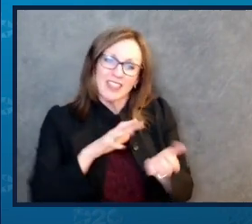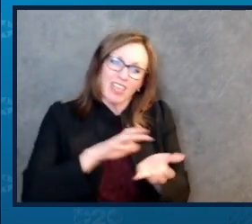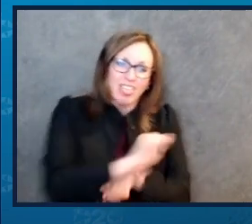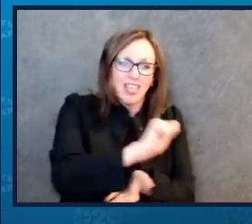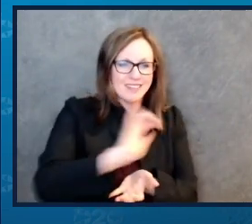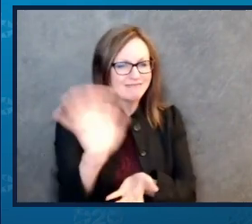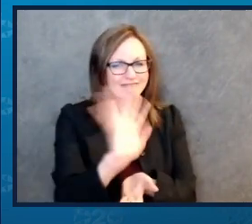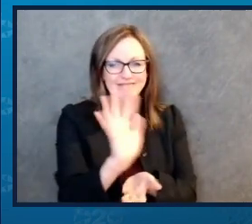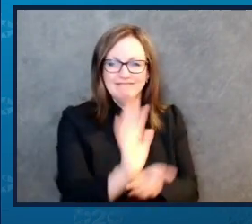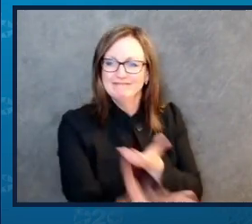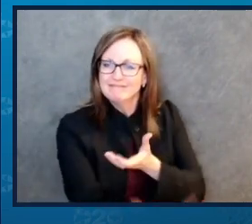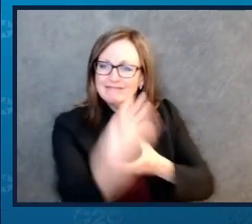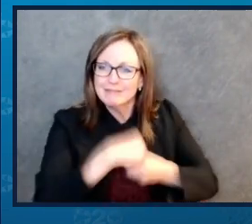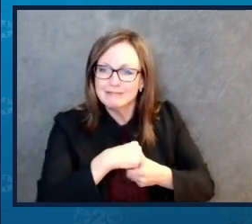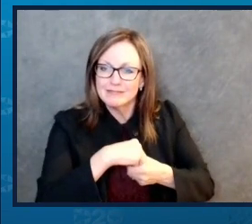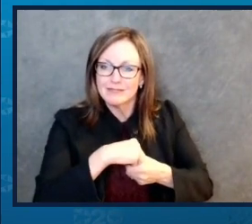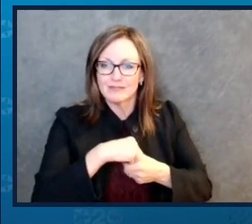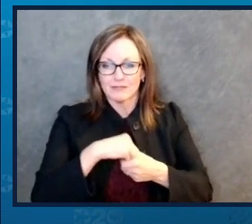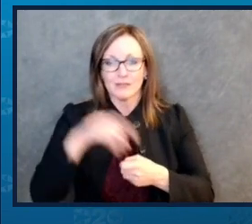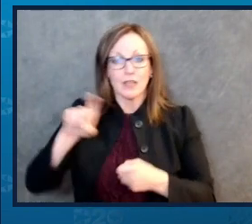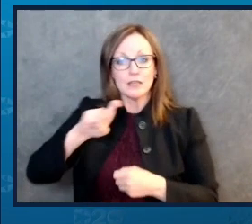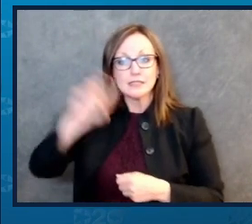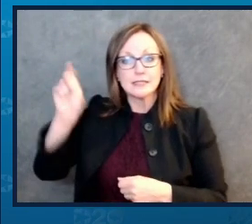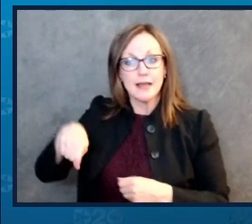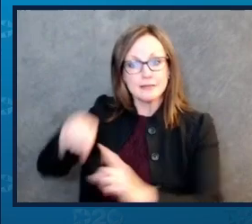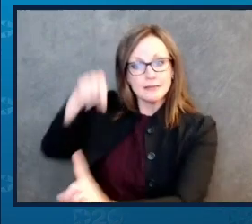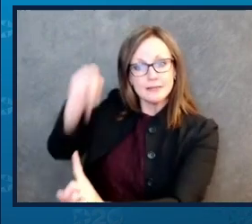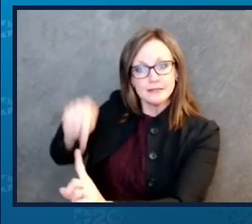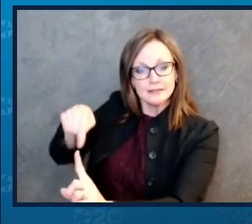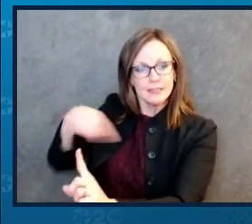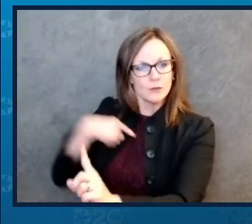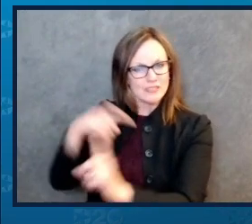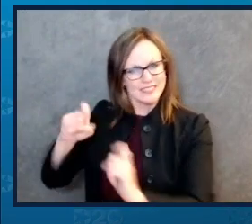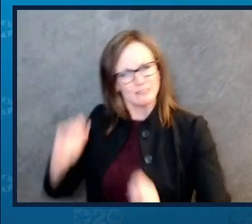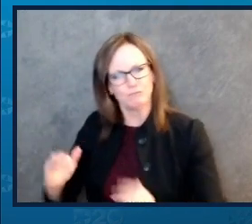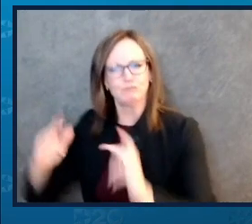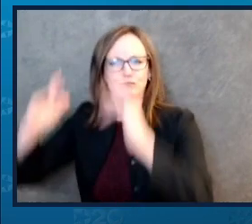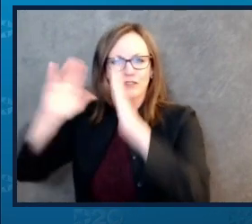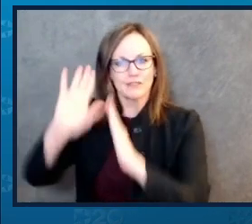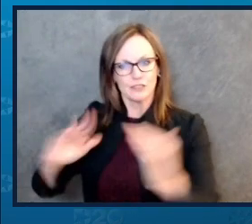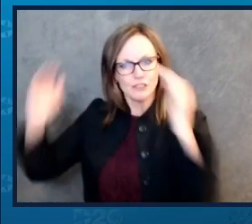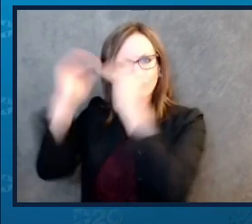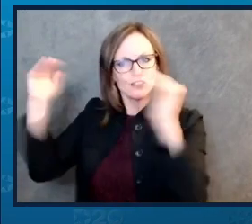THE WORKPLACE. THE TOOLS THEY NEED TO SEEK. THE MOST POLITICAL FORCE IN THE